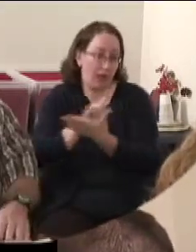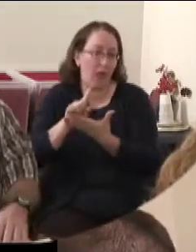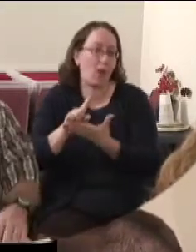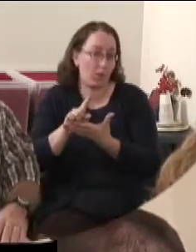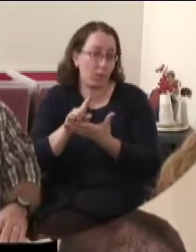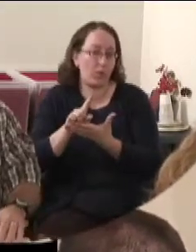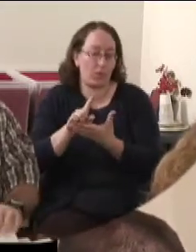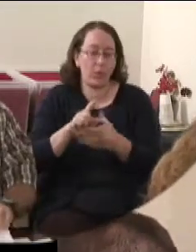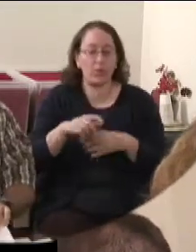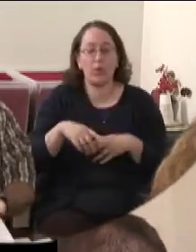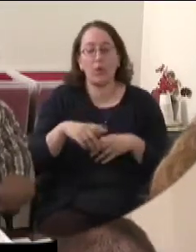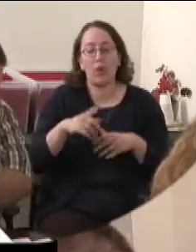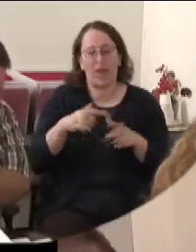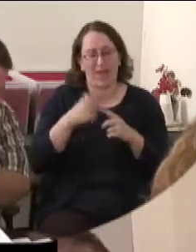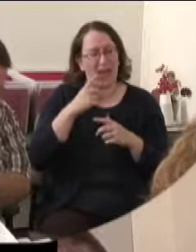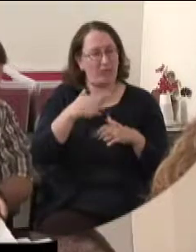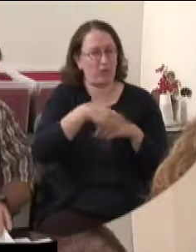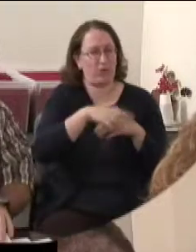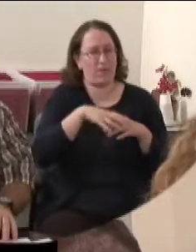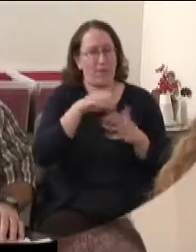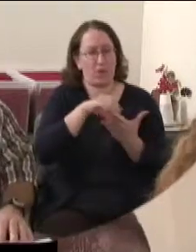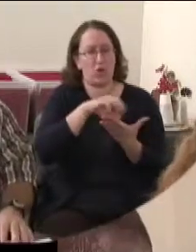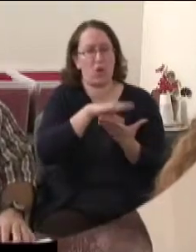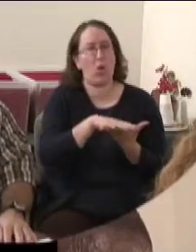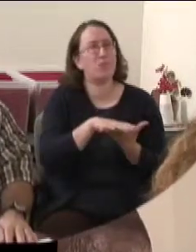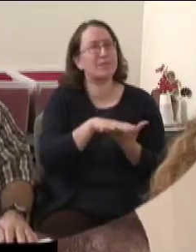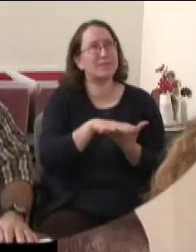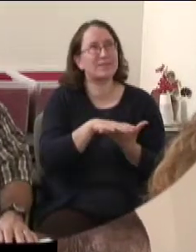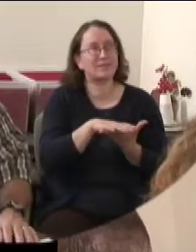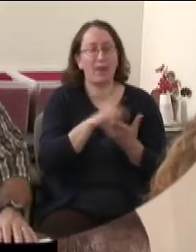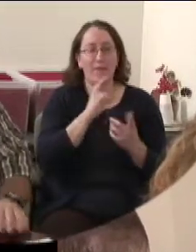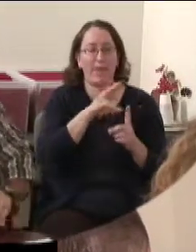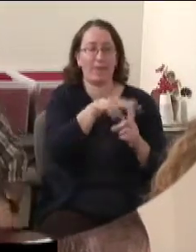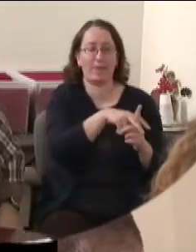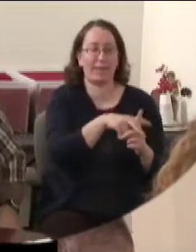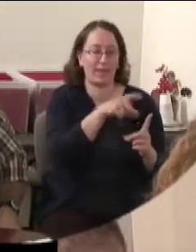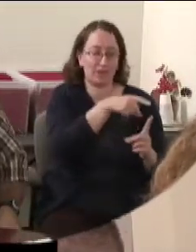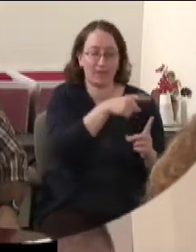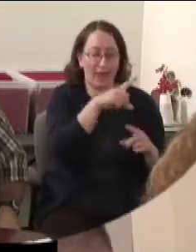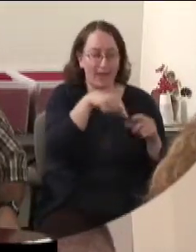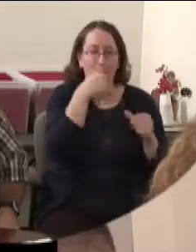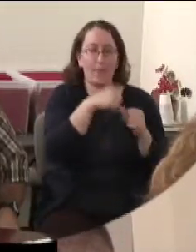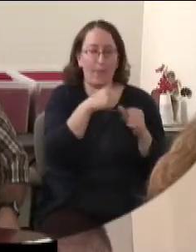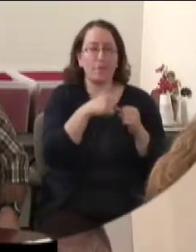And I'll have to refer to the notes on the application as to the reason that -